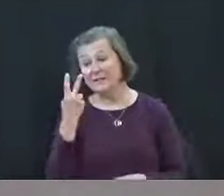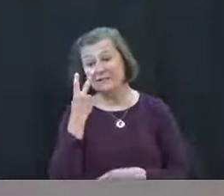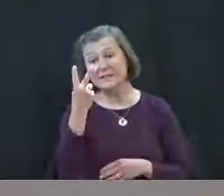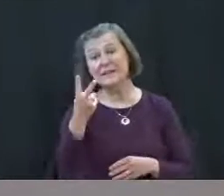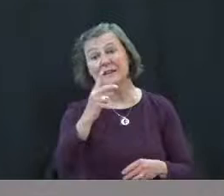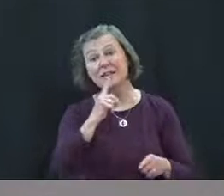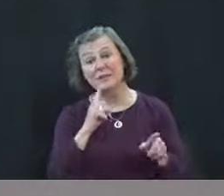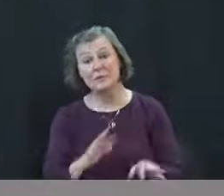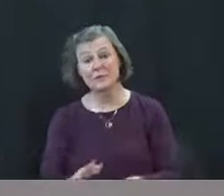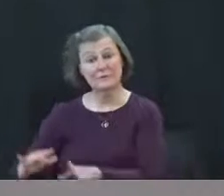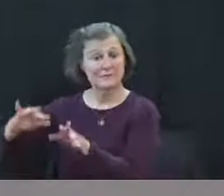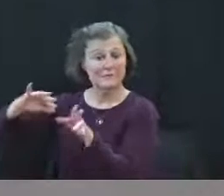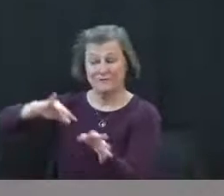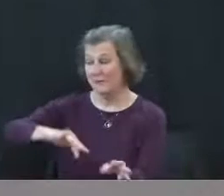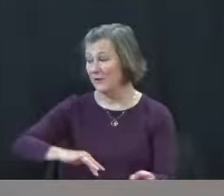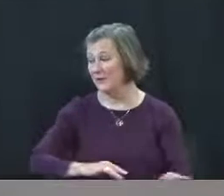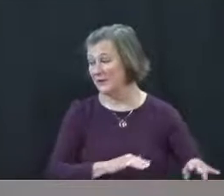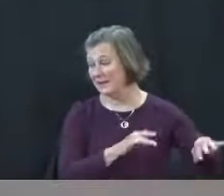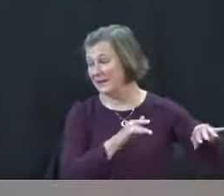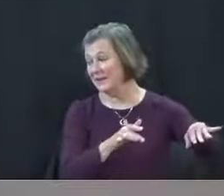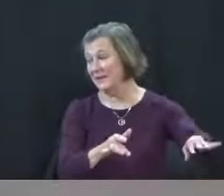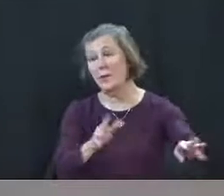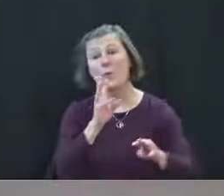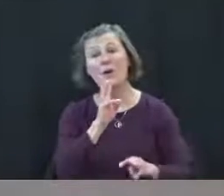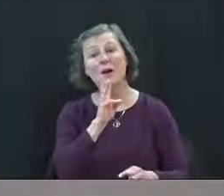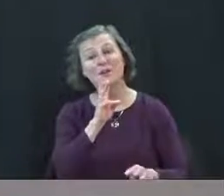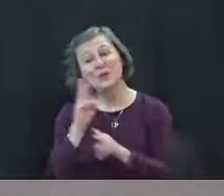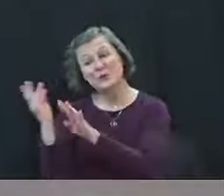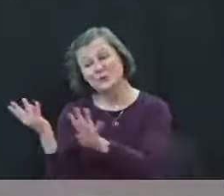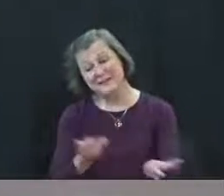I see the river flowing, water running by,